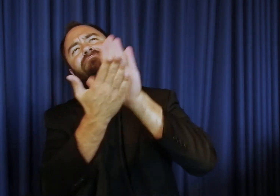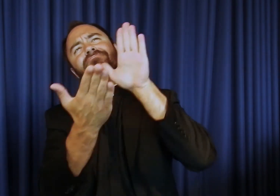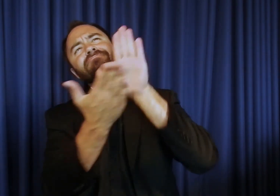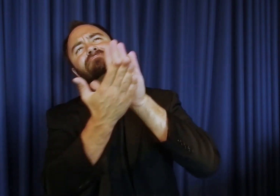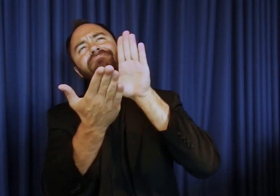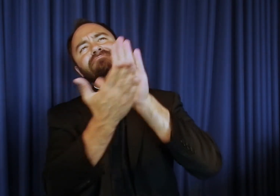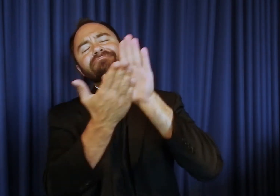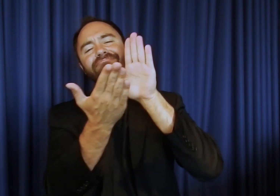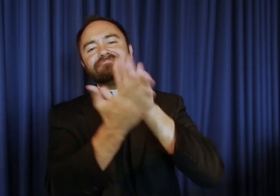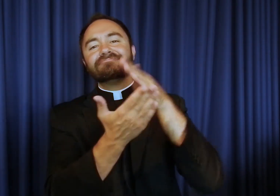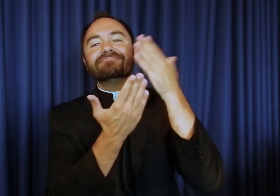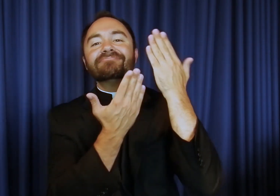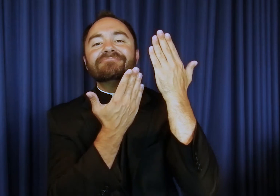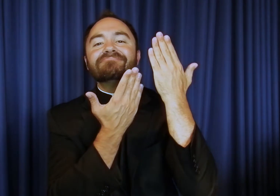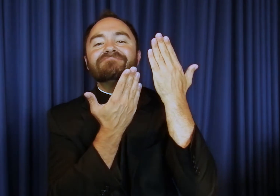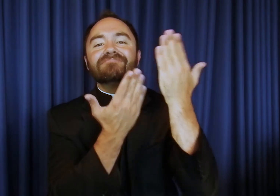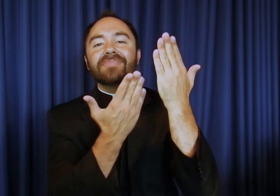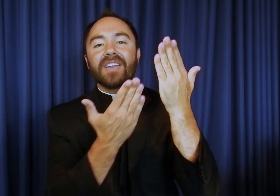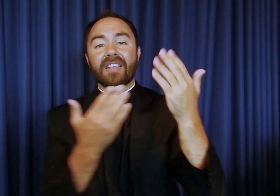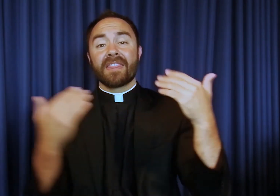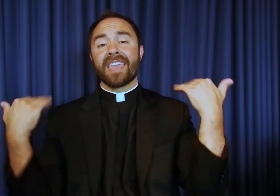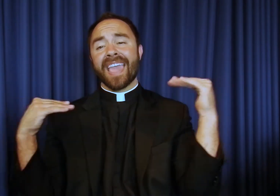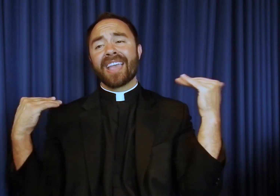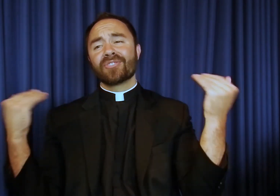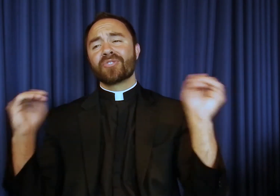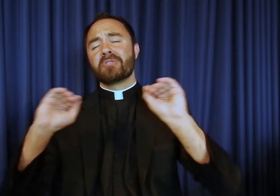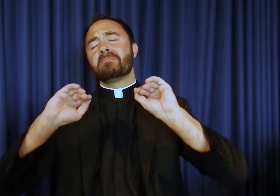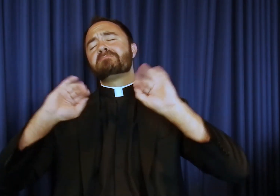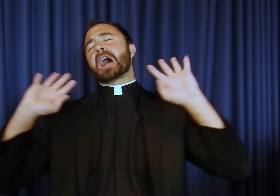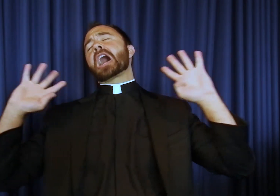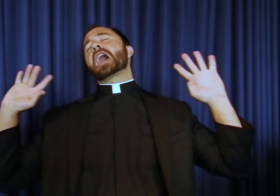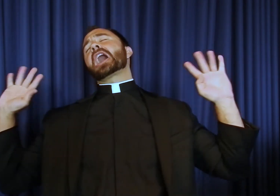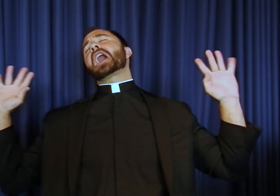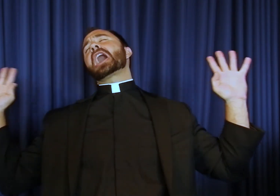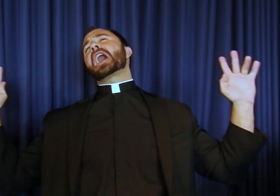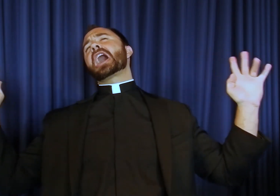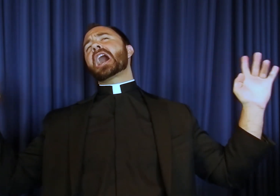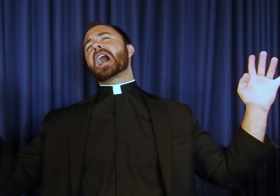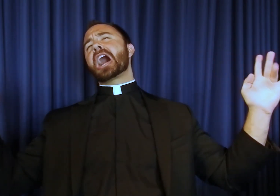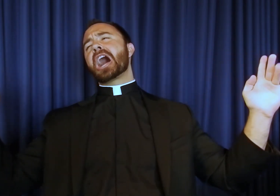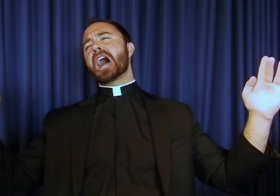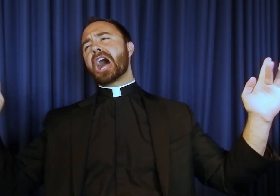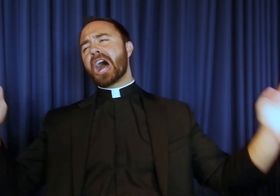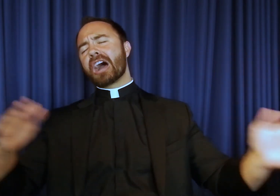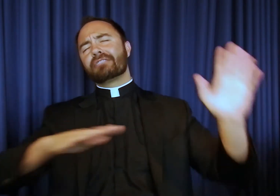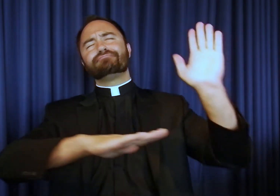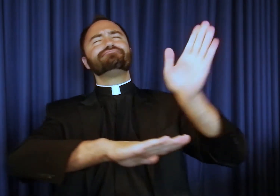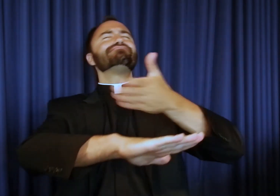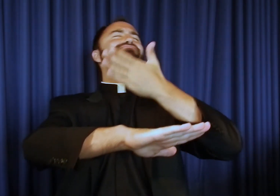singing his praise continuously, the angels are going to be surrounding and